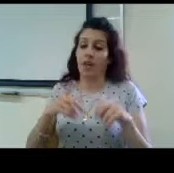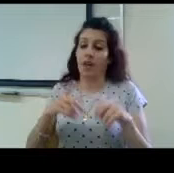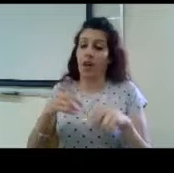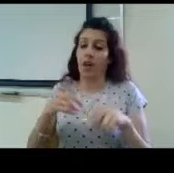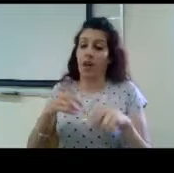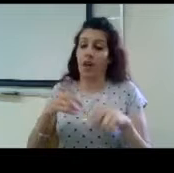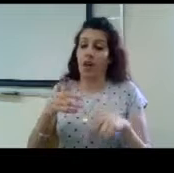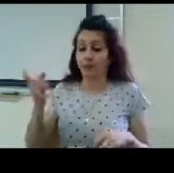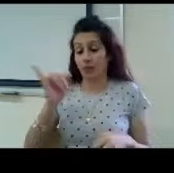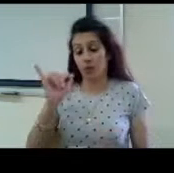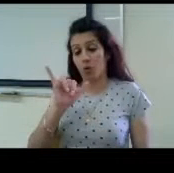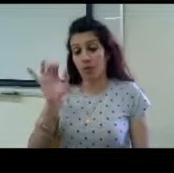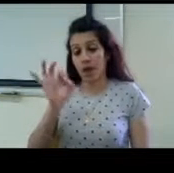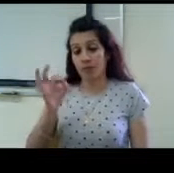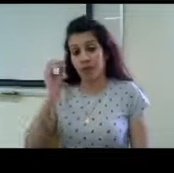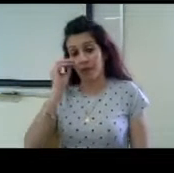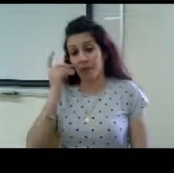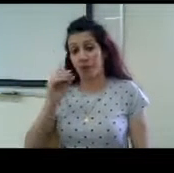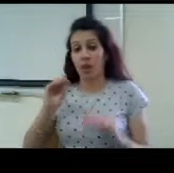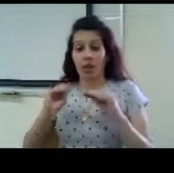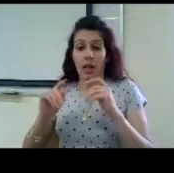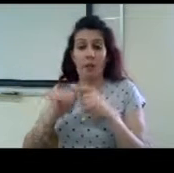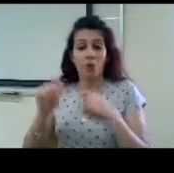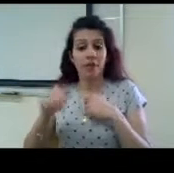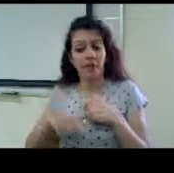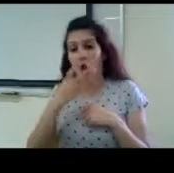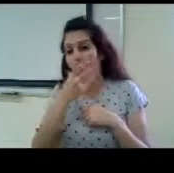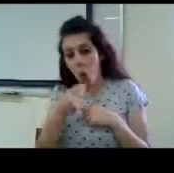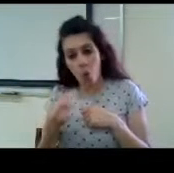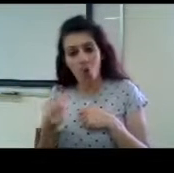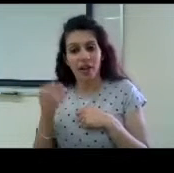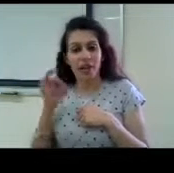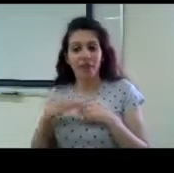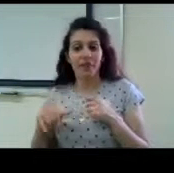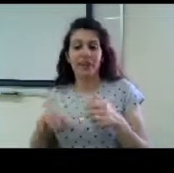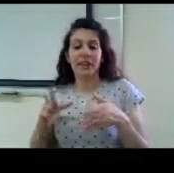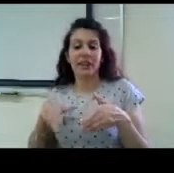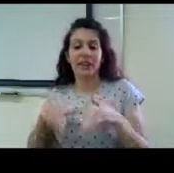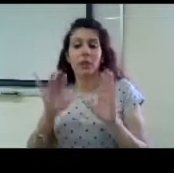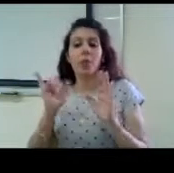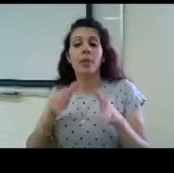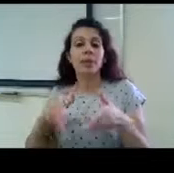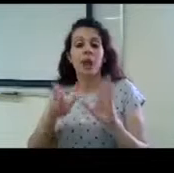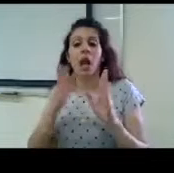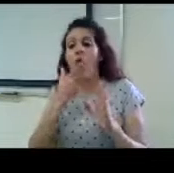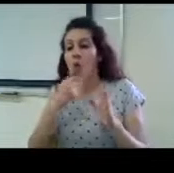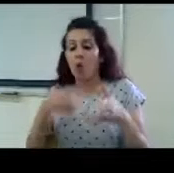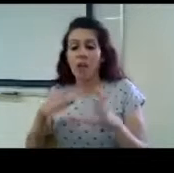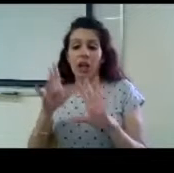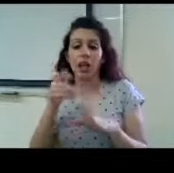secure and safe sometimes its community workers who deliver the home base